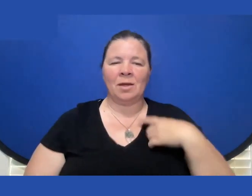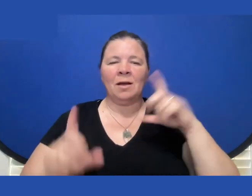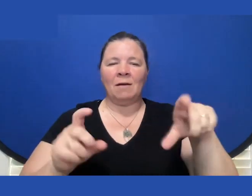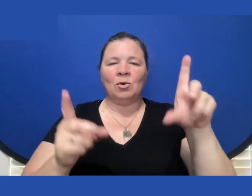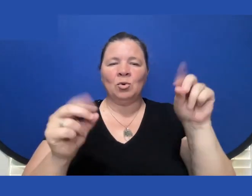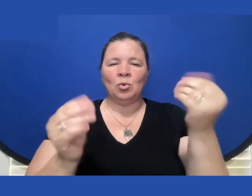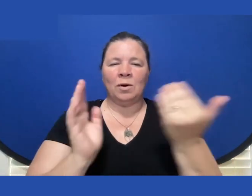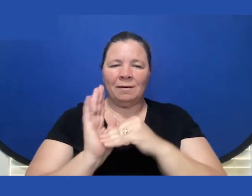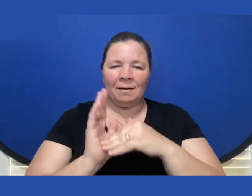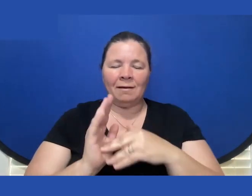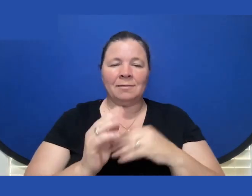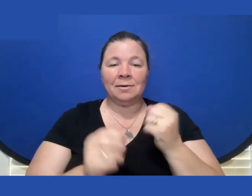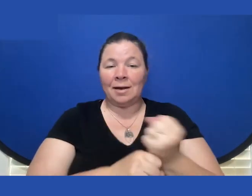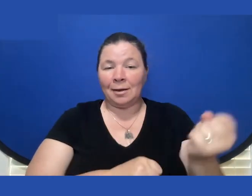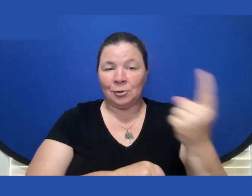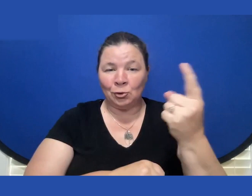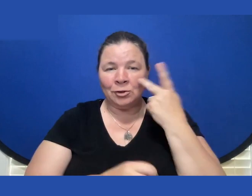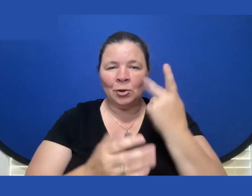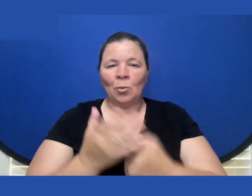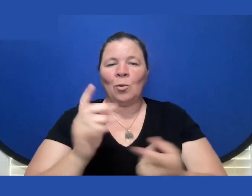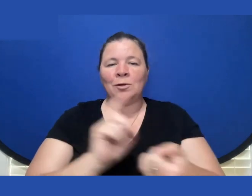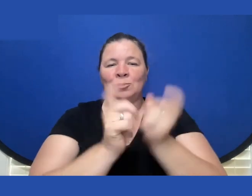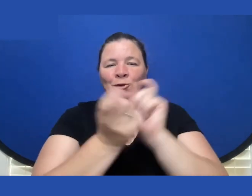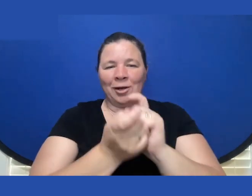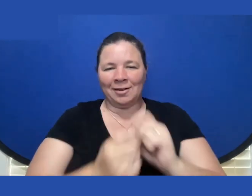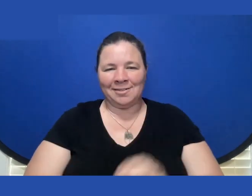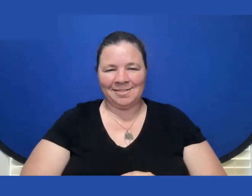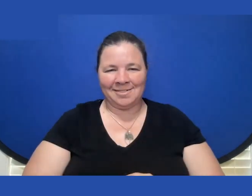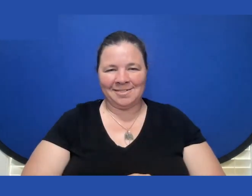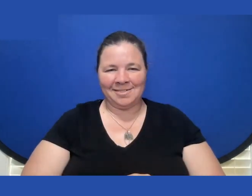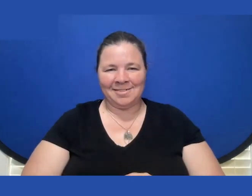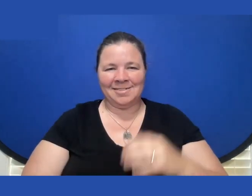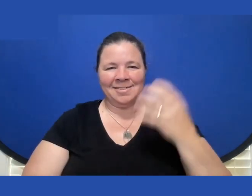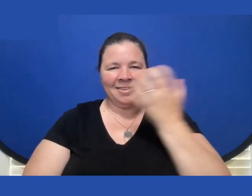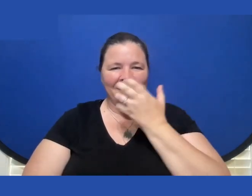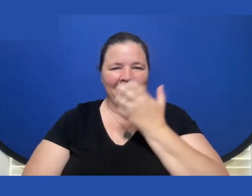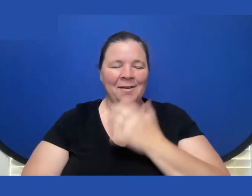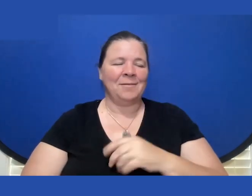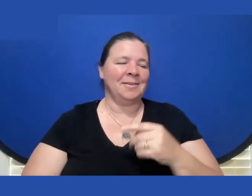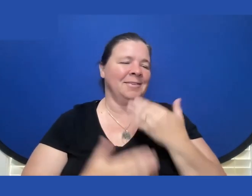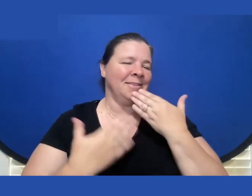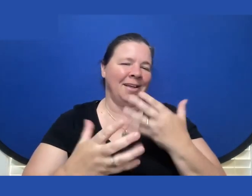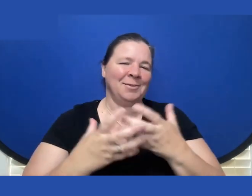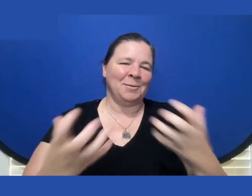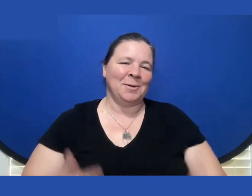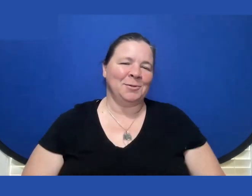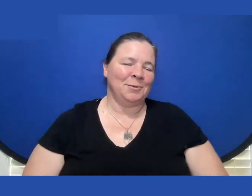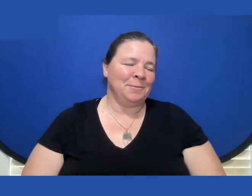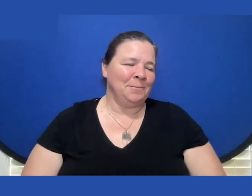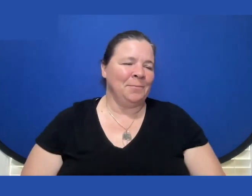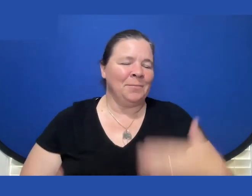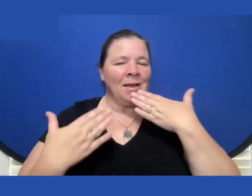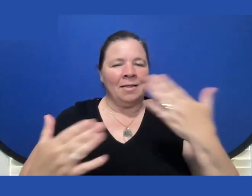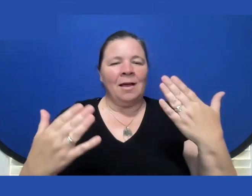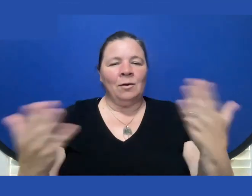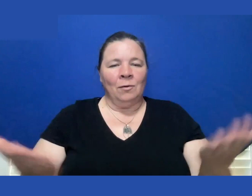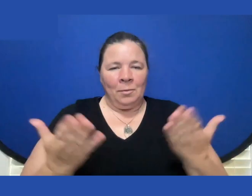and thanks everyone for watching and joining us today. For more information about supplier diversity and inclusion and all the things that we've talked about,